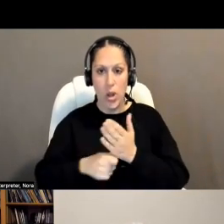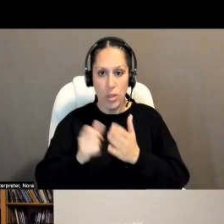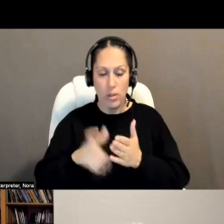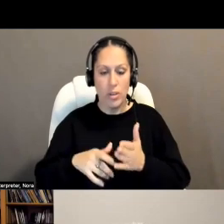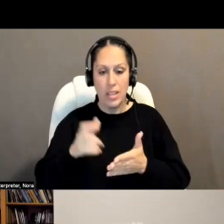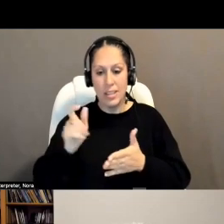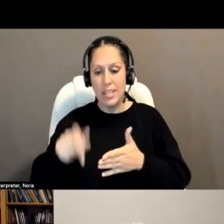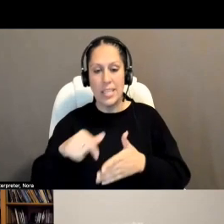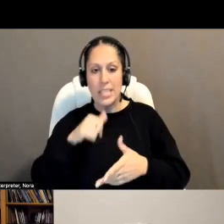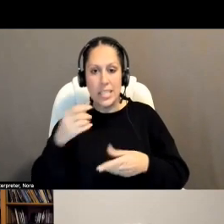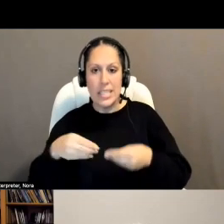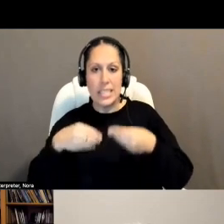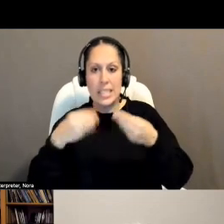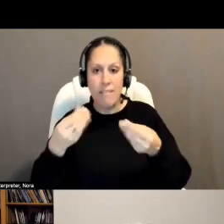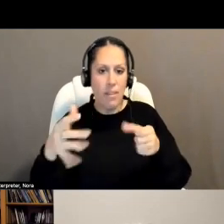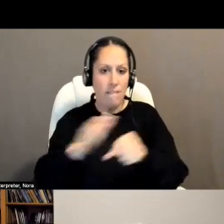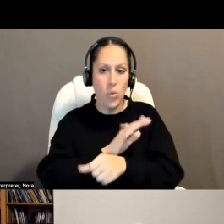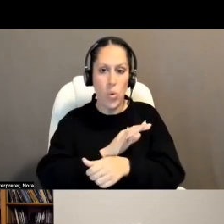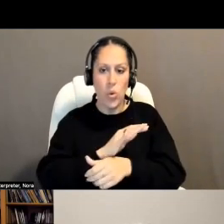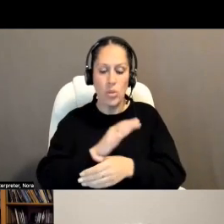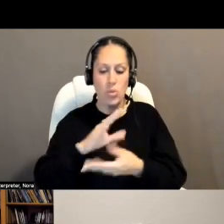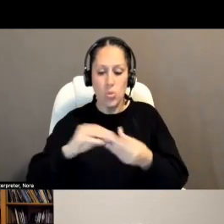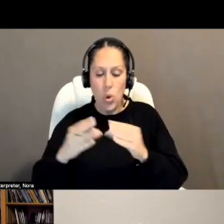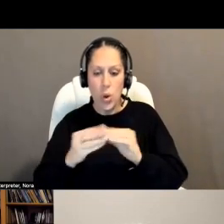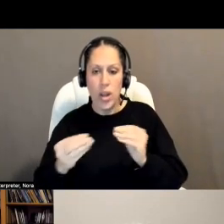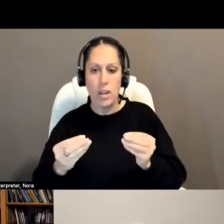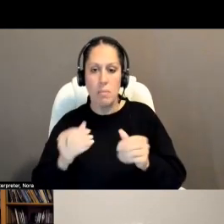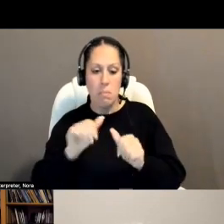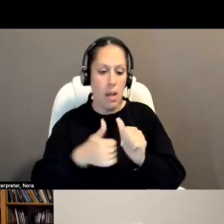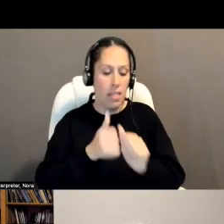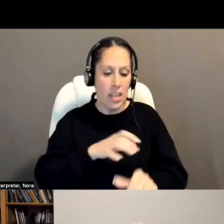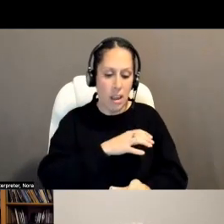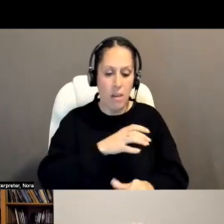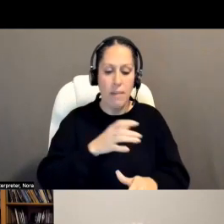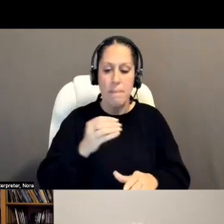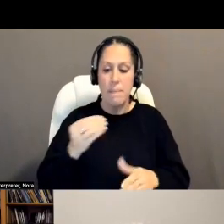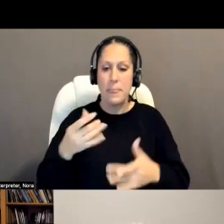always give you the whole back story. And they usually don't give you what's going